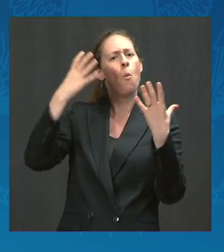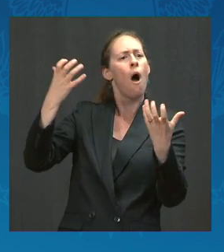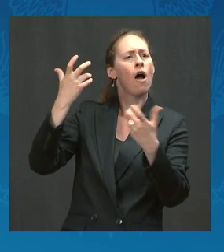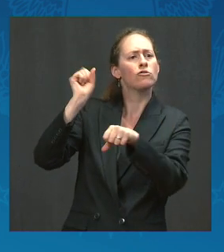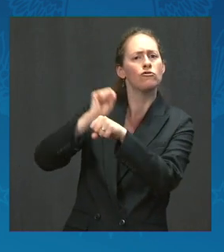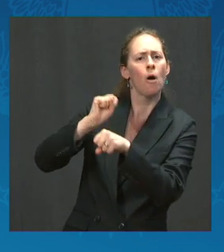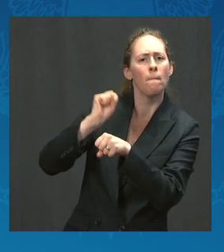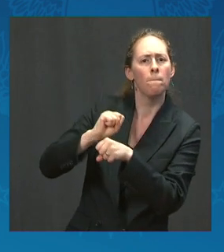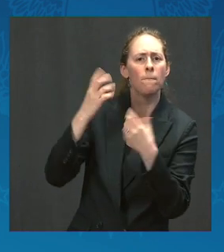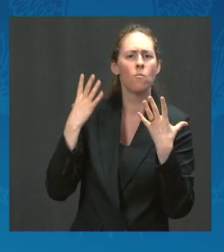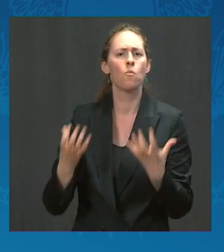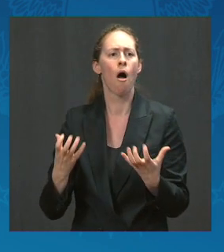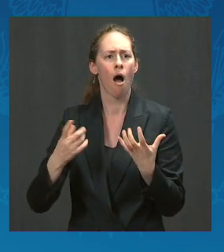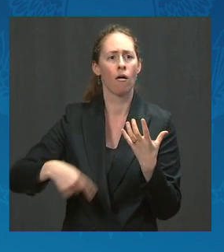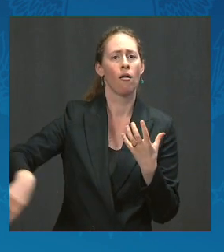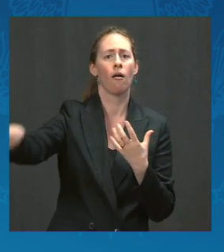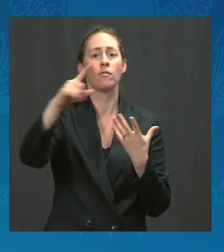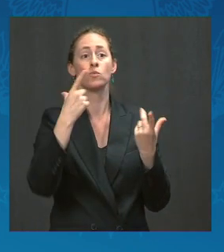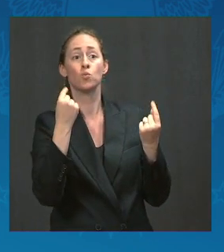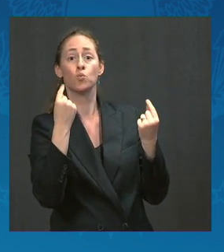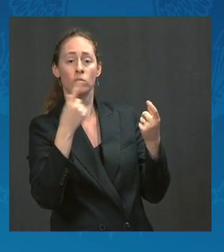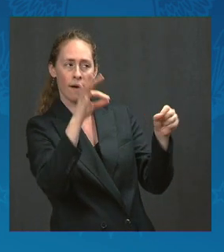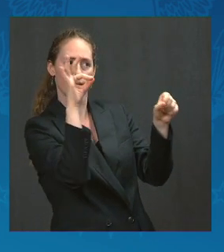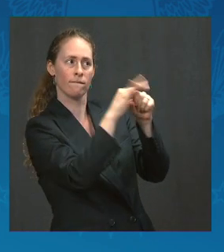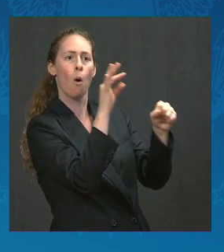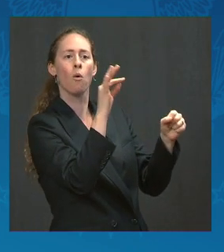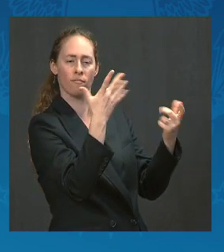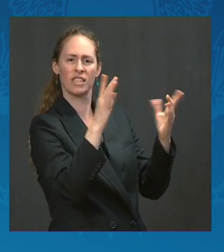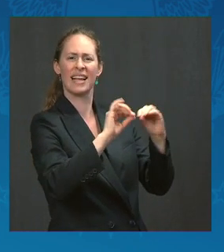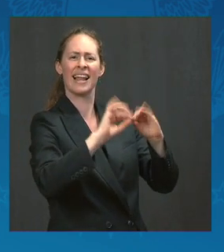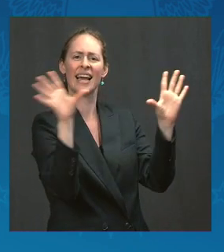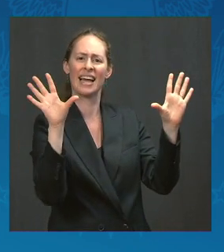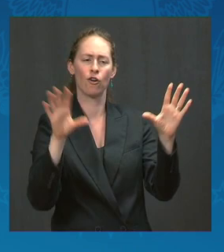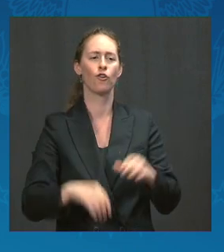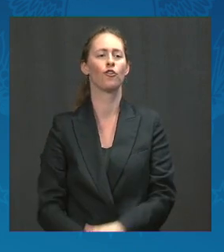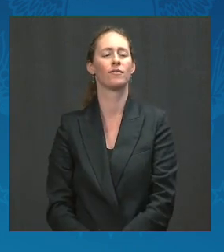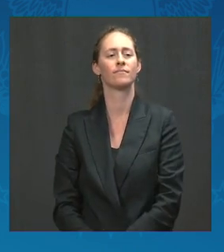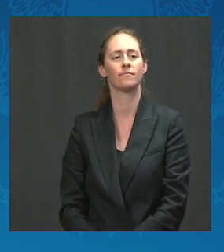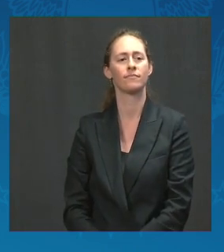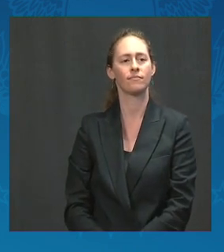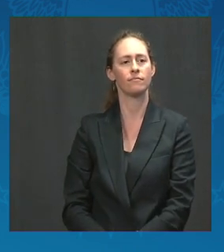They voted and now more than 3 million jobs have been created.